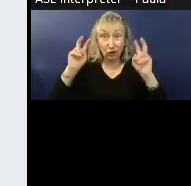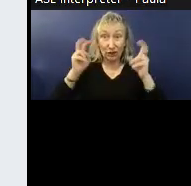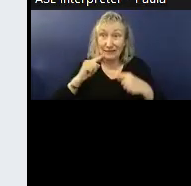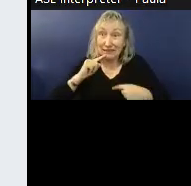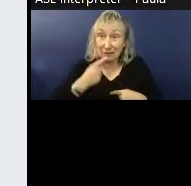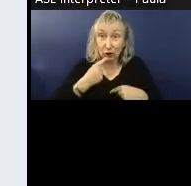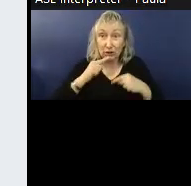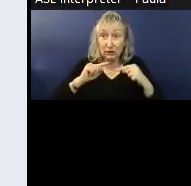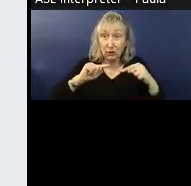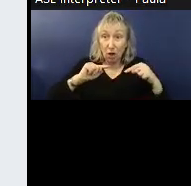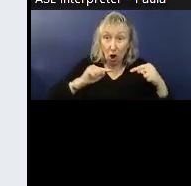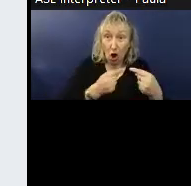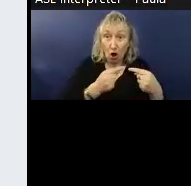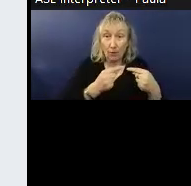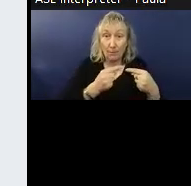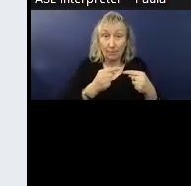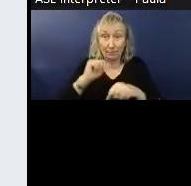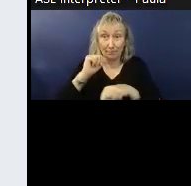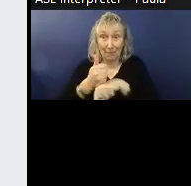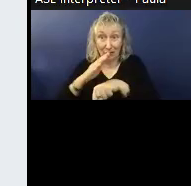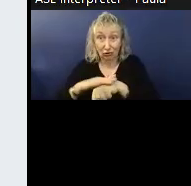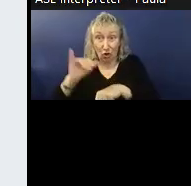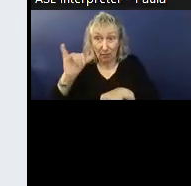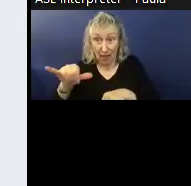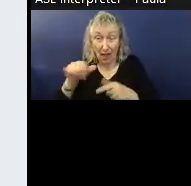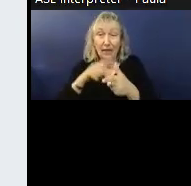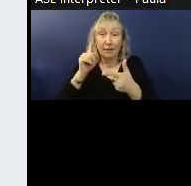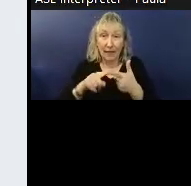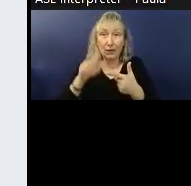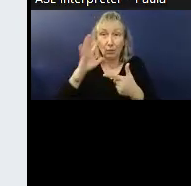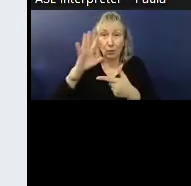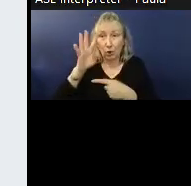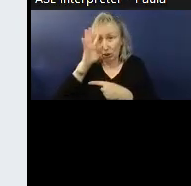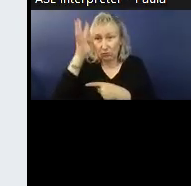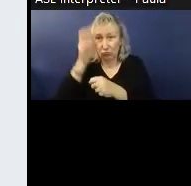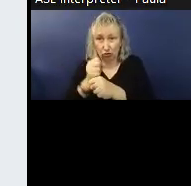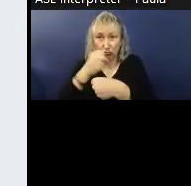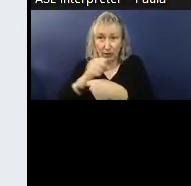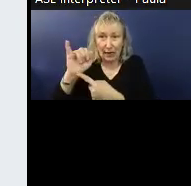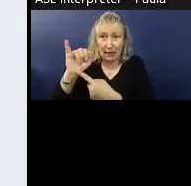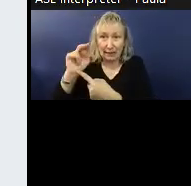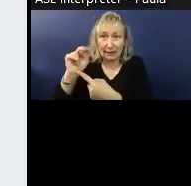diversions, then we would create an intake. And this is not a new practice.